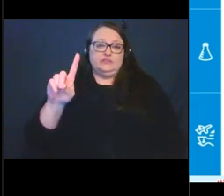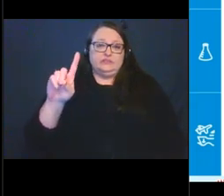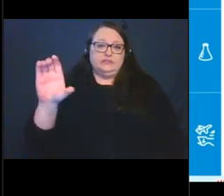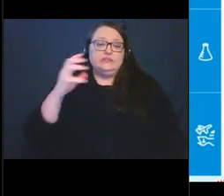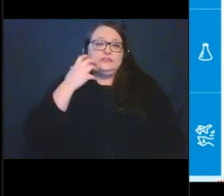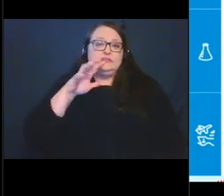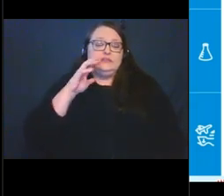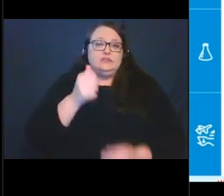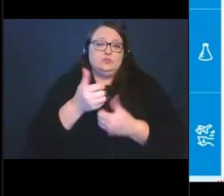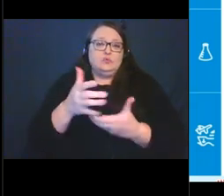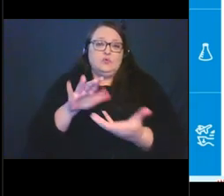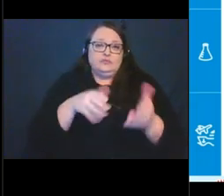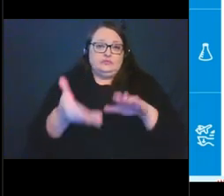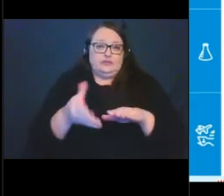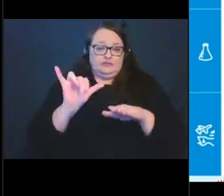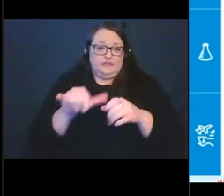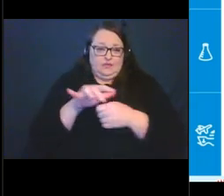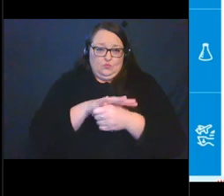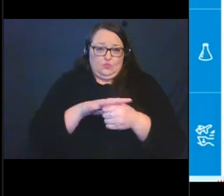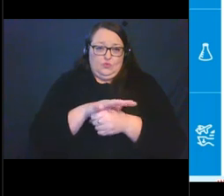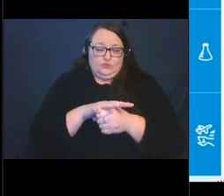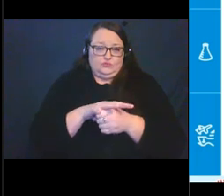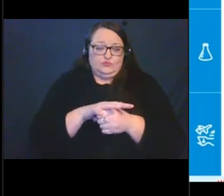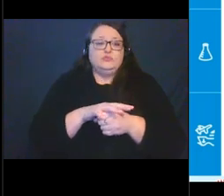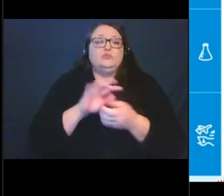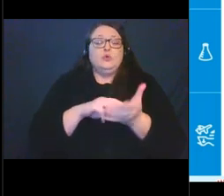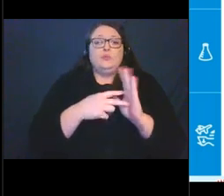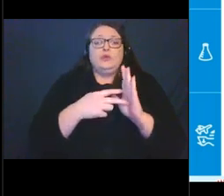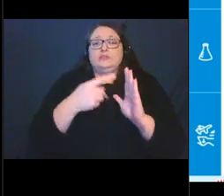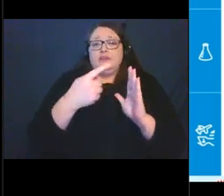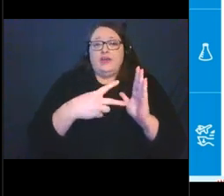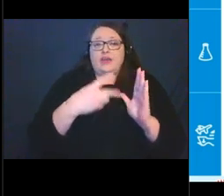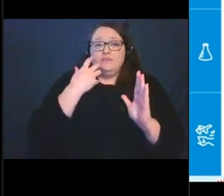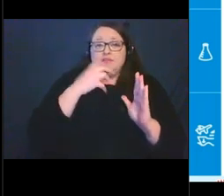deaths for that location. Thus, half of the heat deaths are modeled to occur with temperatures at